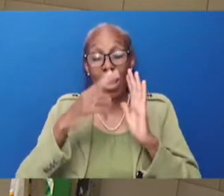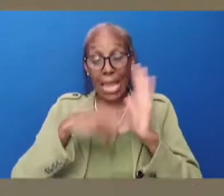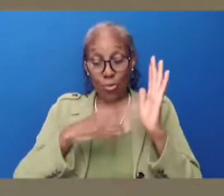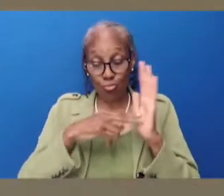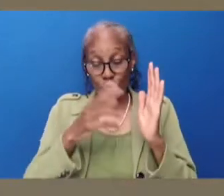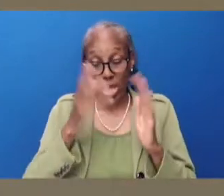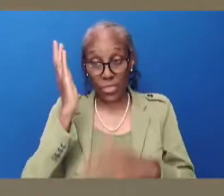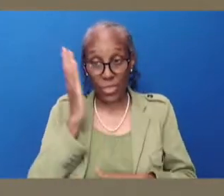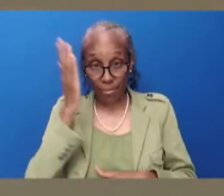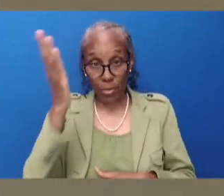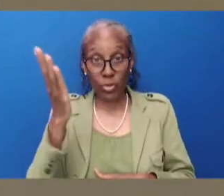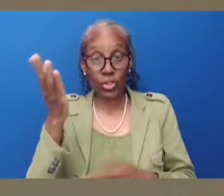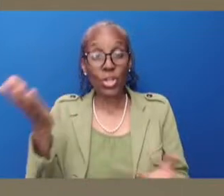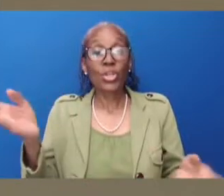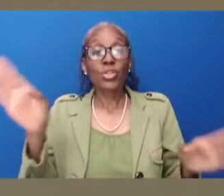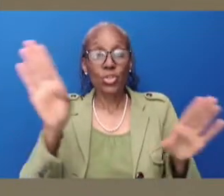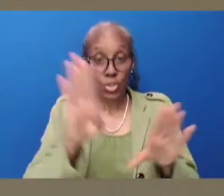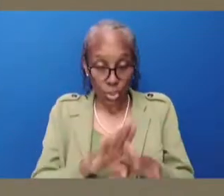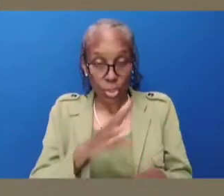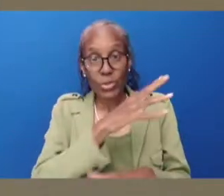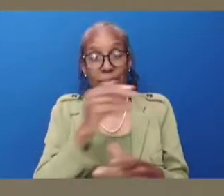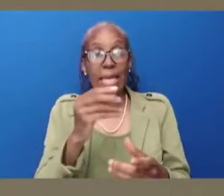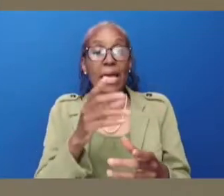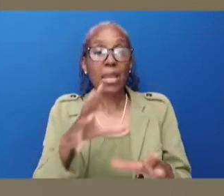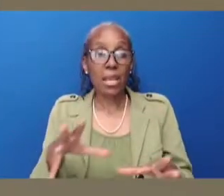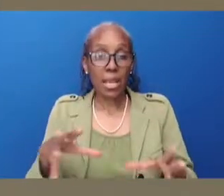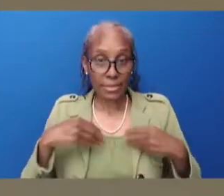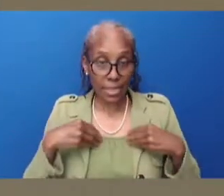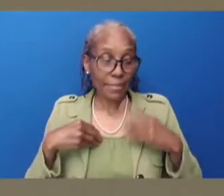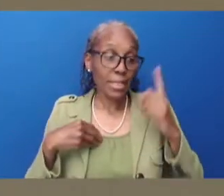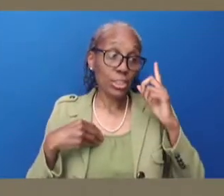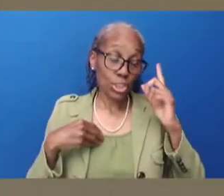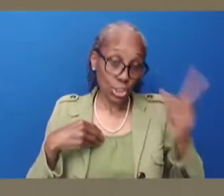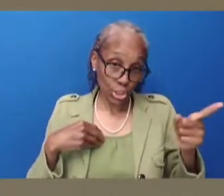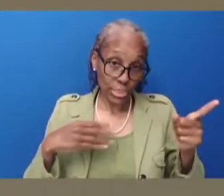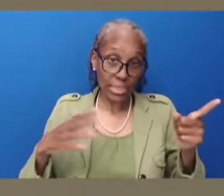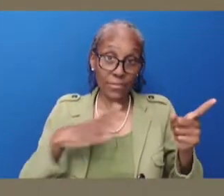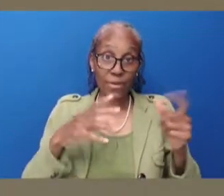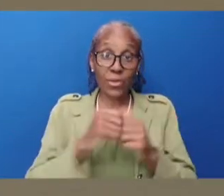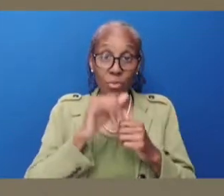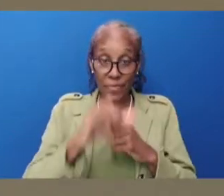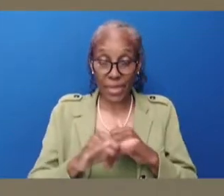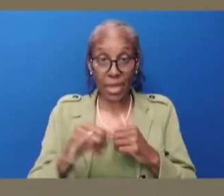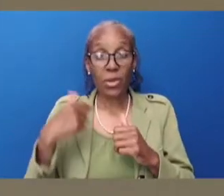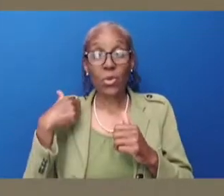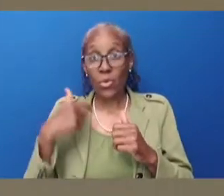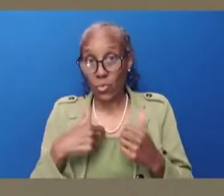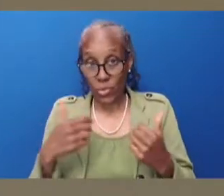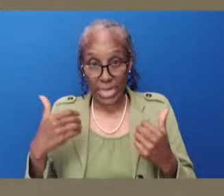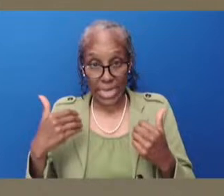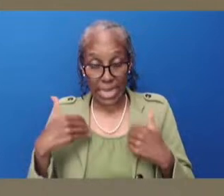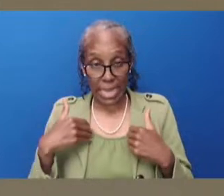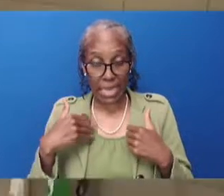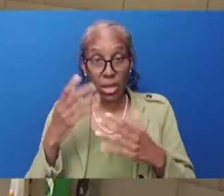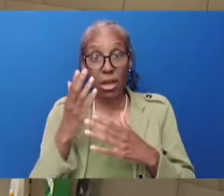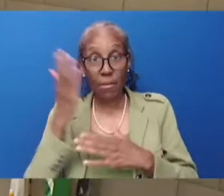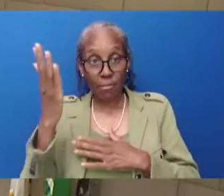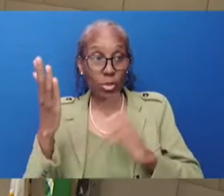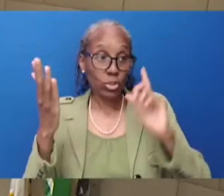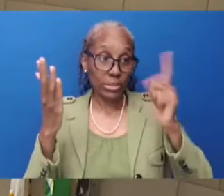ALL RIGHT. SO THE WAY THAT I READ THE